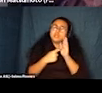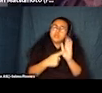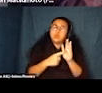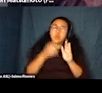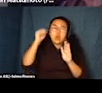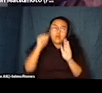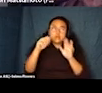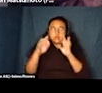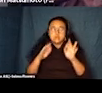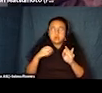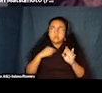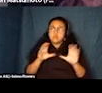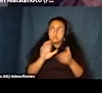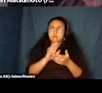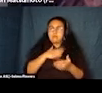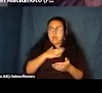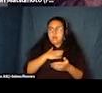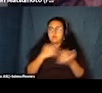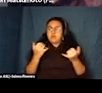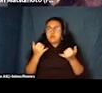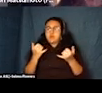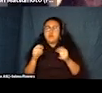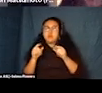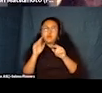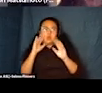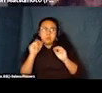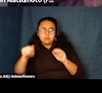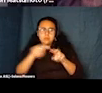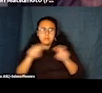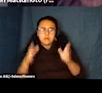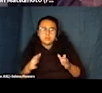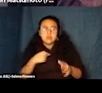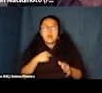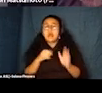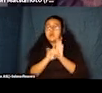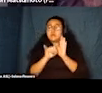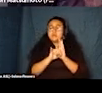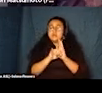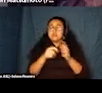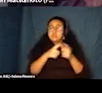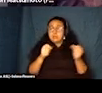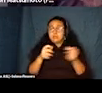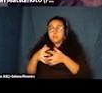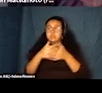And both the panelists will do this as well. So I identify as a Japanese American and use he, him pronouns.